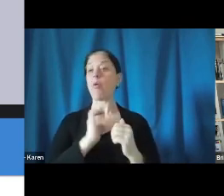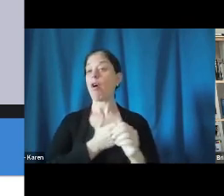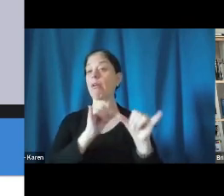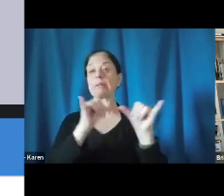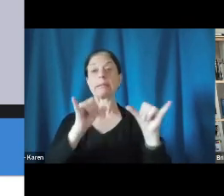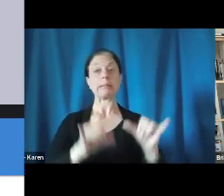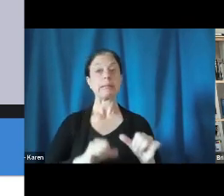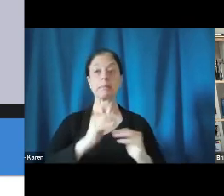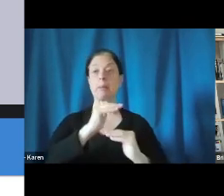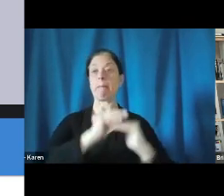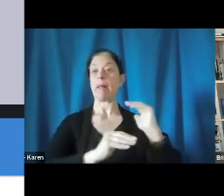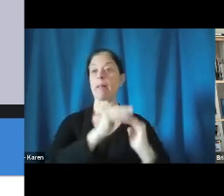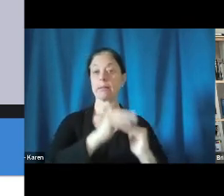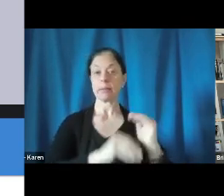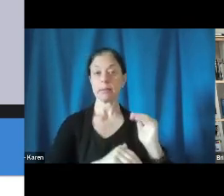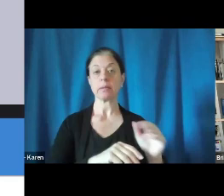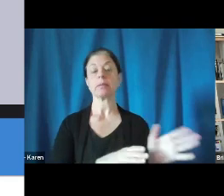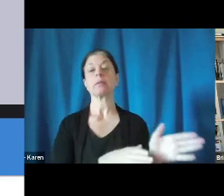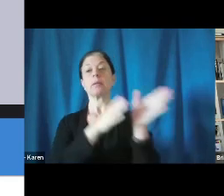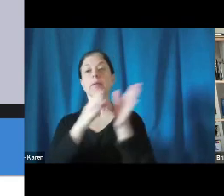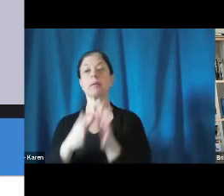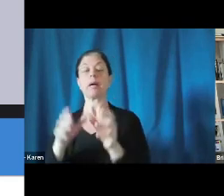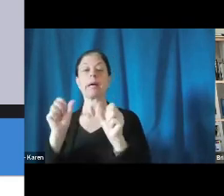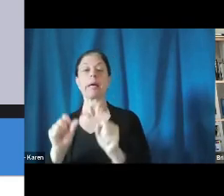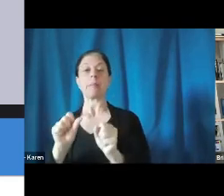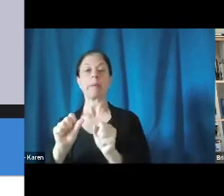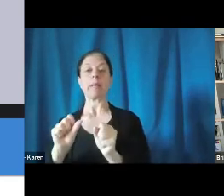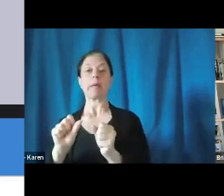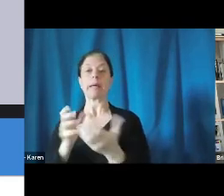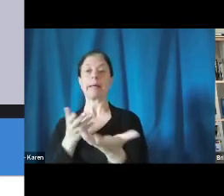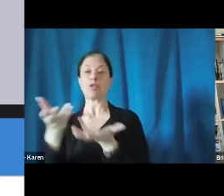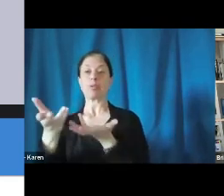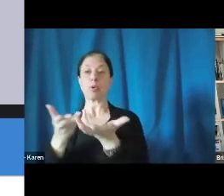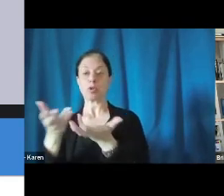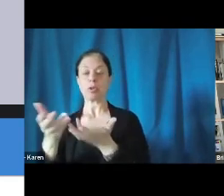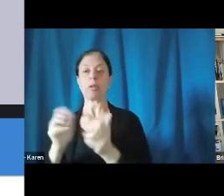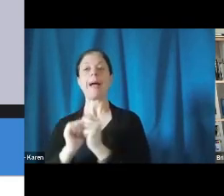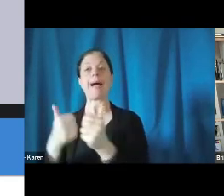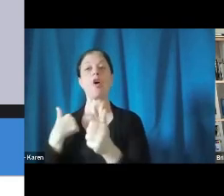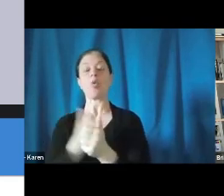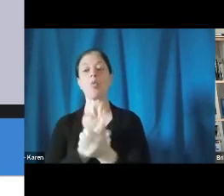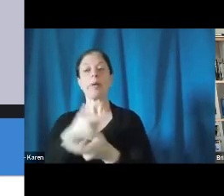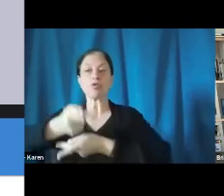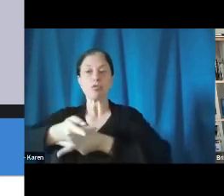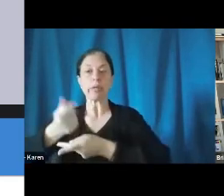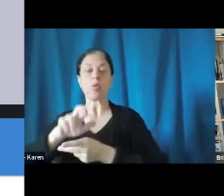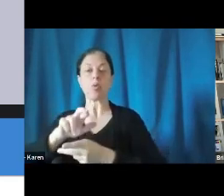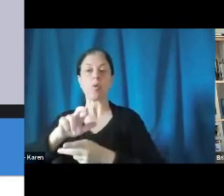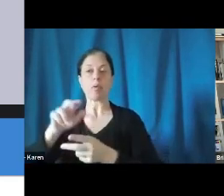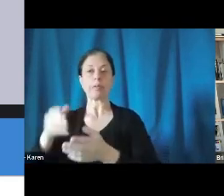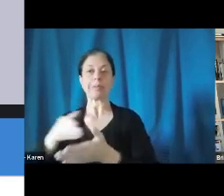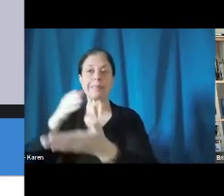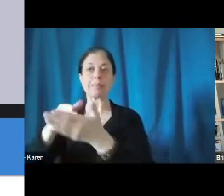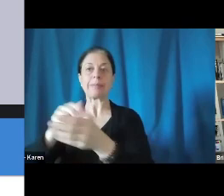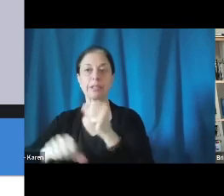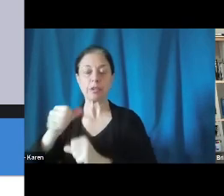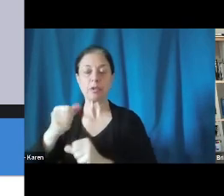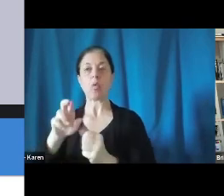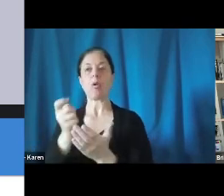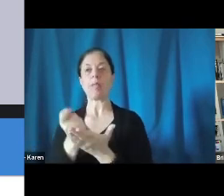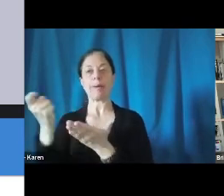Ableism can be institutional. It can be in the way that our systems are built. Ableism can be interpersonal in how we